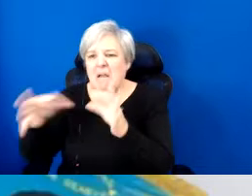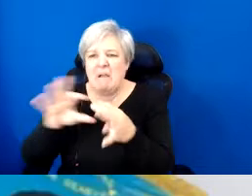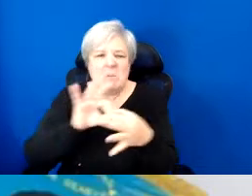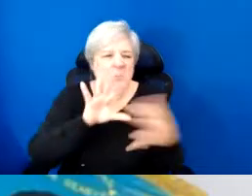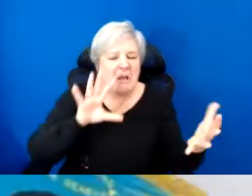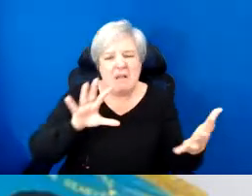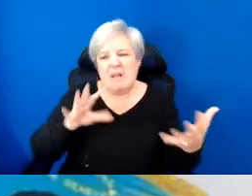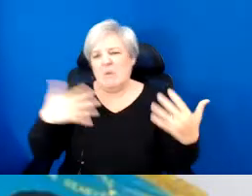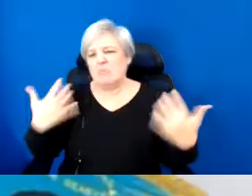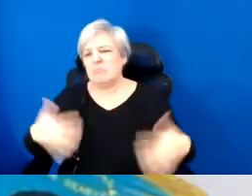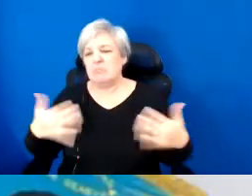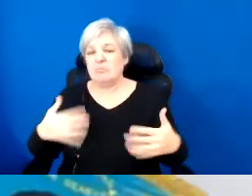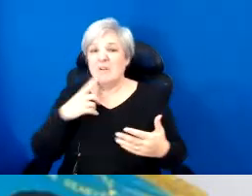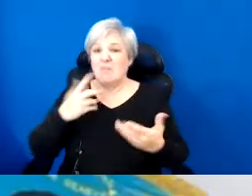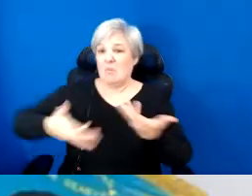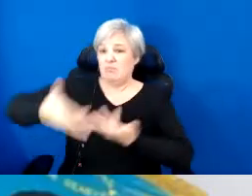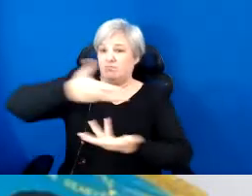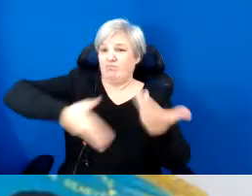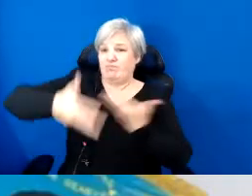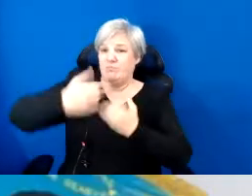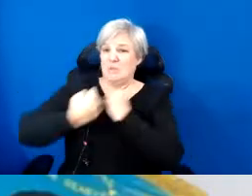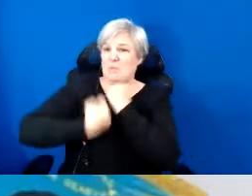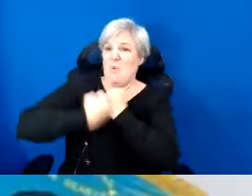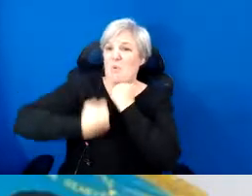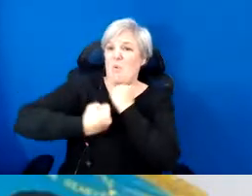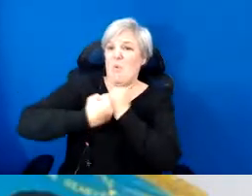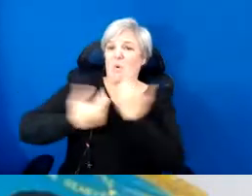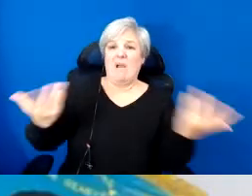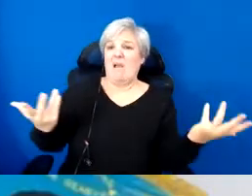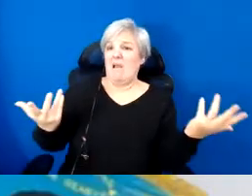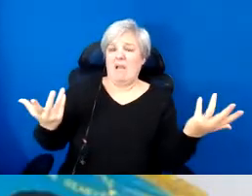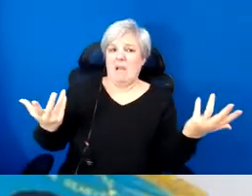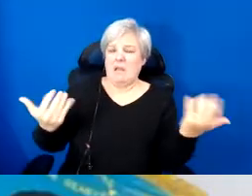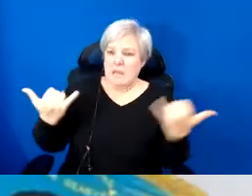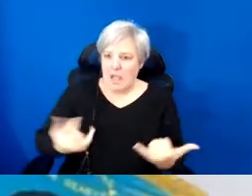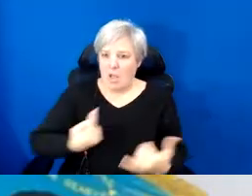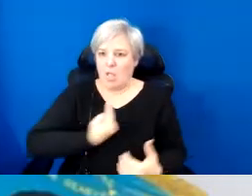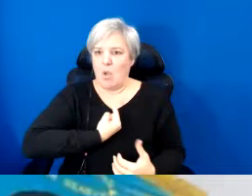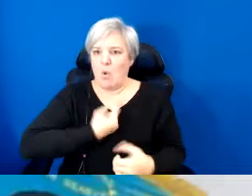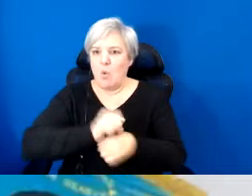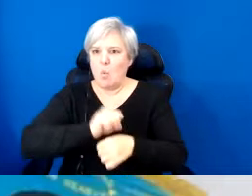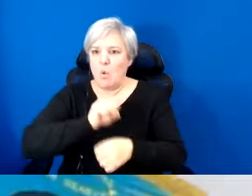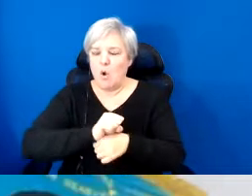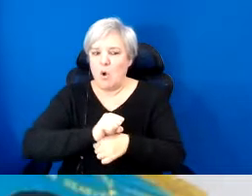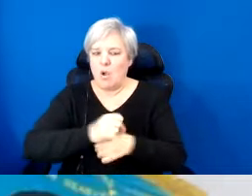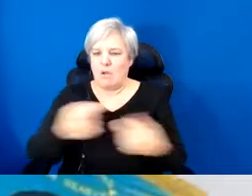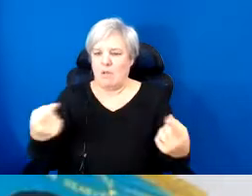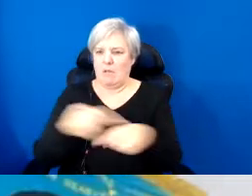of our social support, our adjustment to remote work and work life conflict.